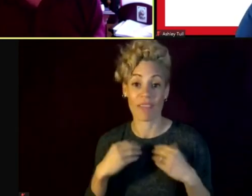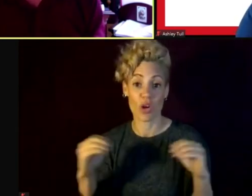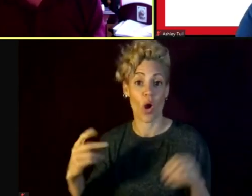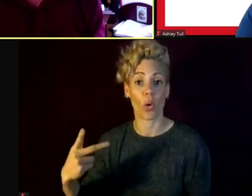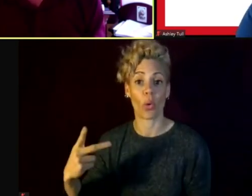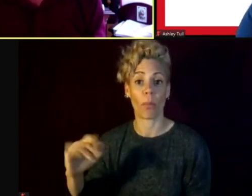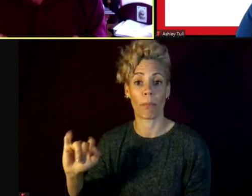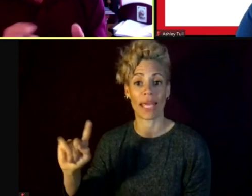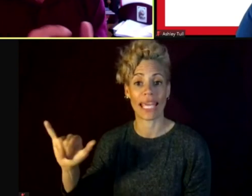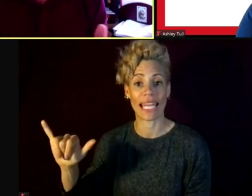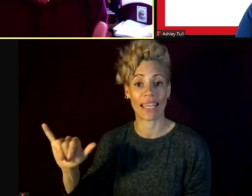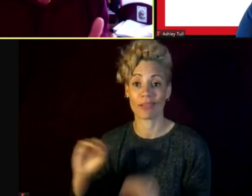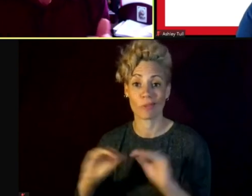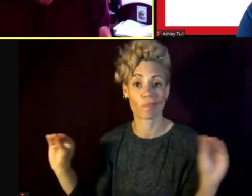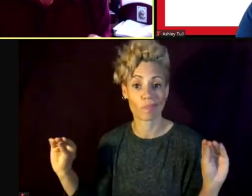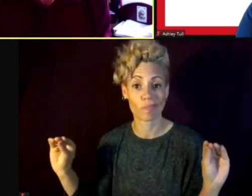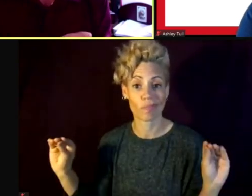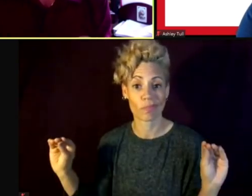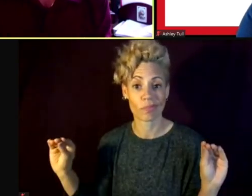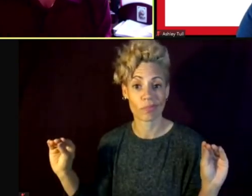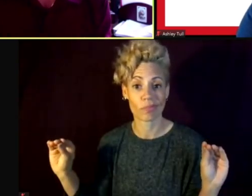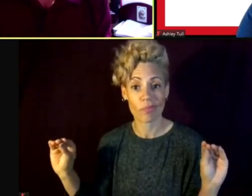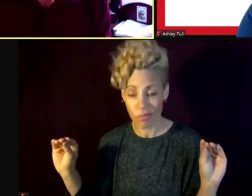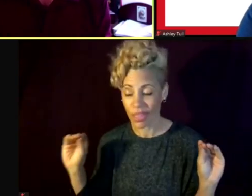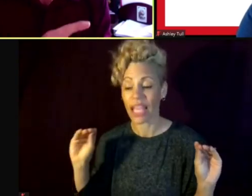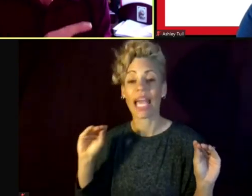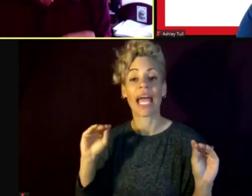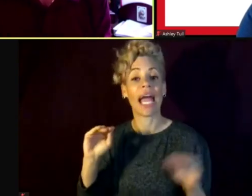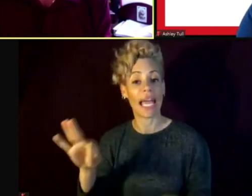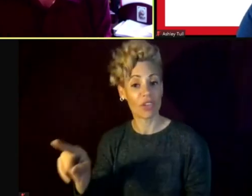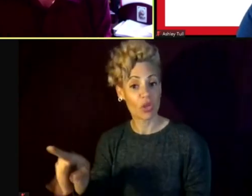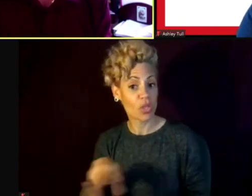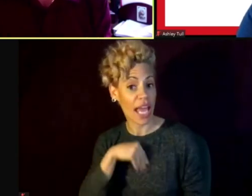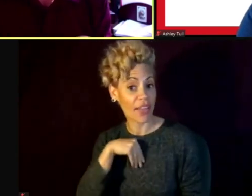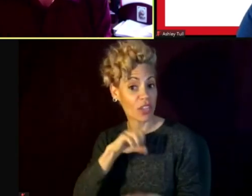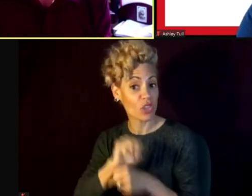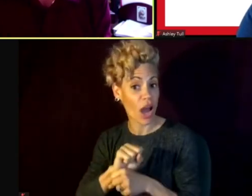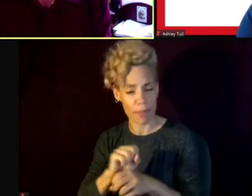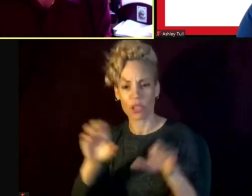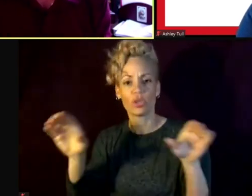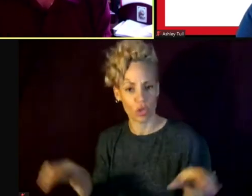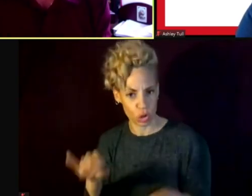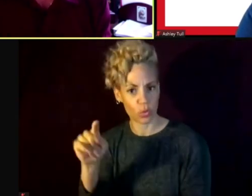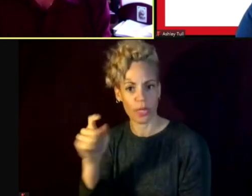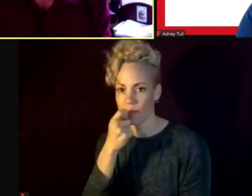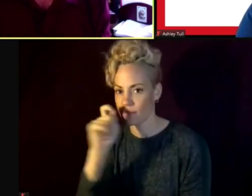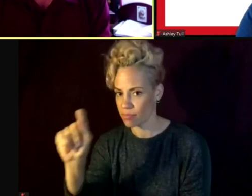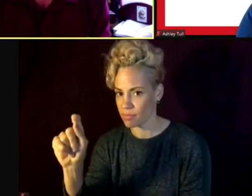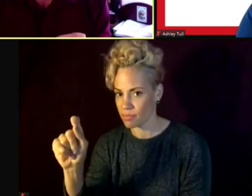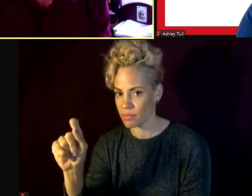And that I think that if you take a job, you should do it and there should be accommodations